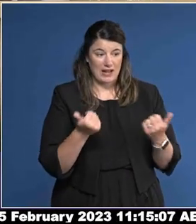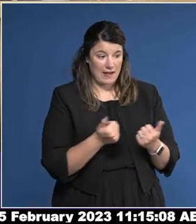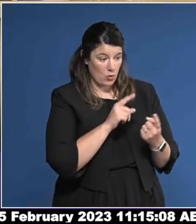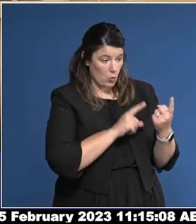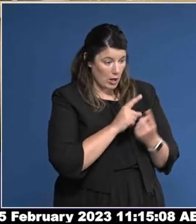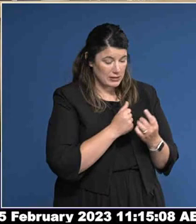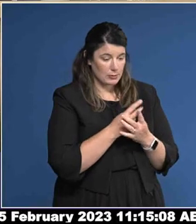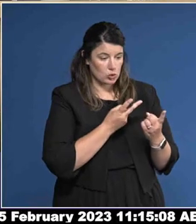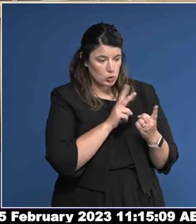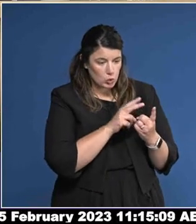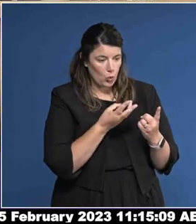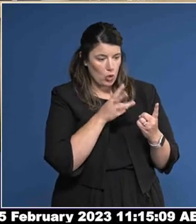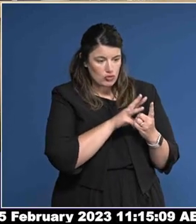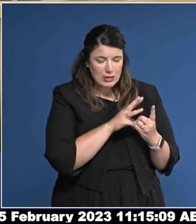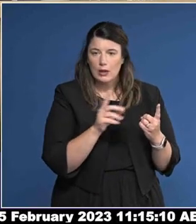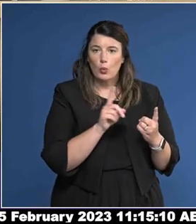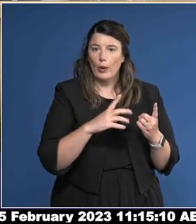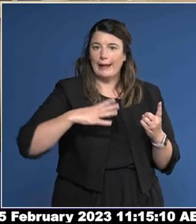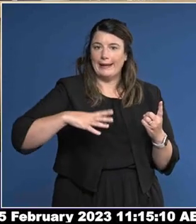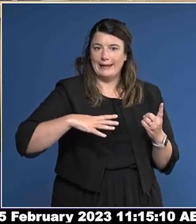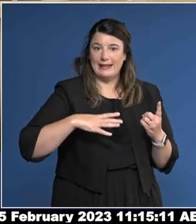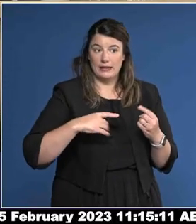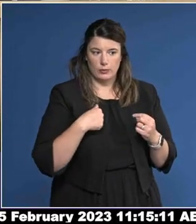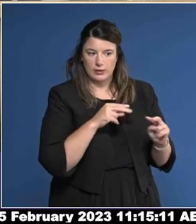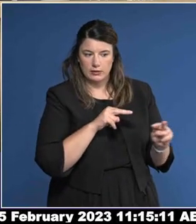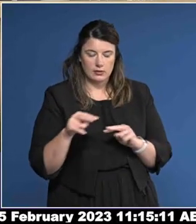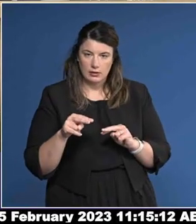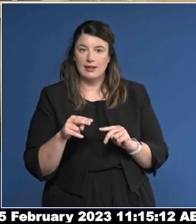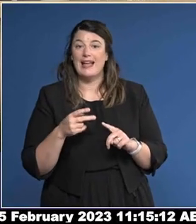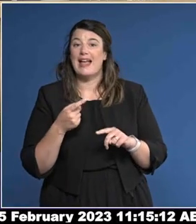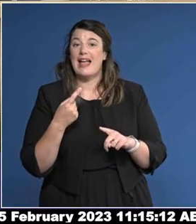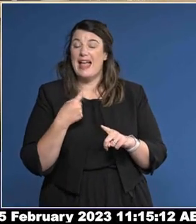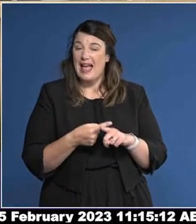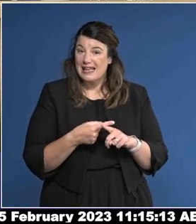three-on-one support, and whether or not, in fact, we are allowing sufficient time for